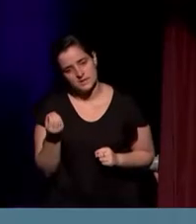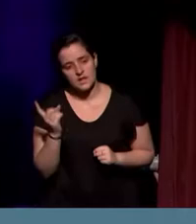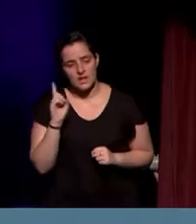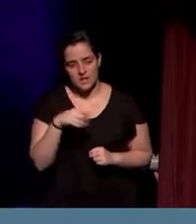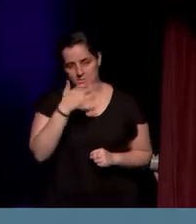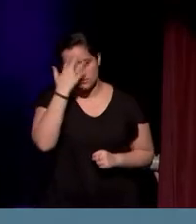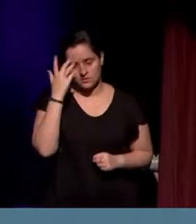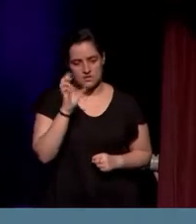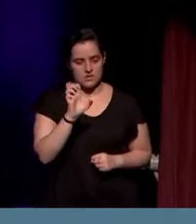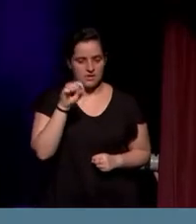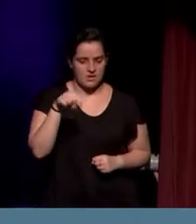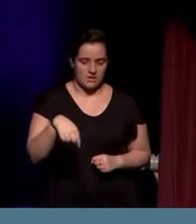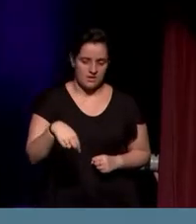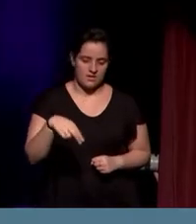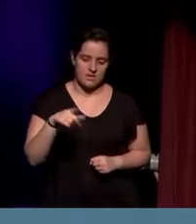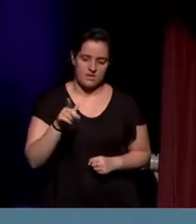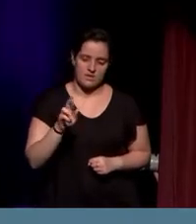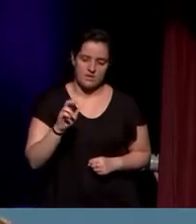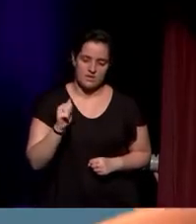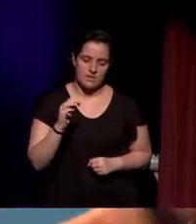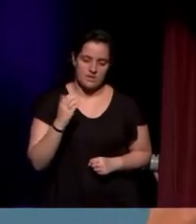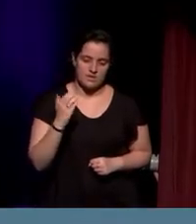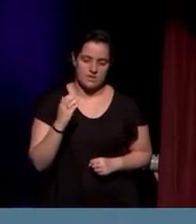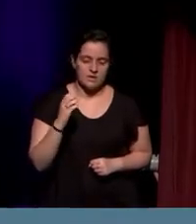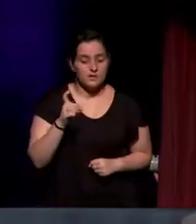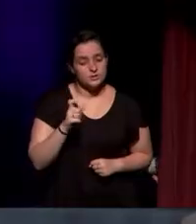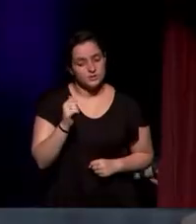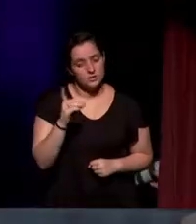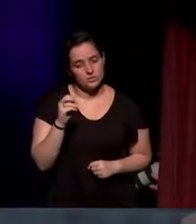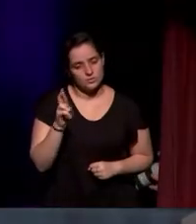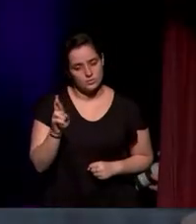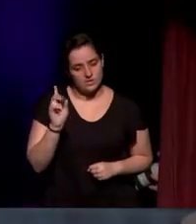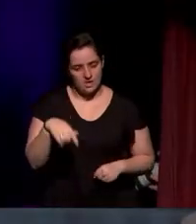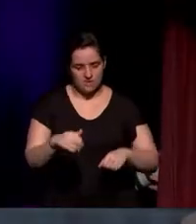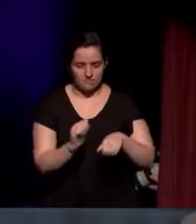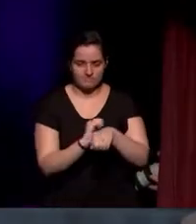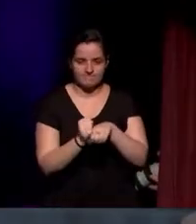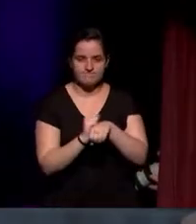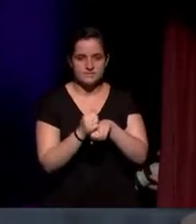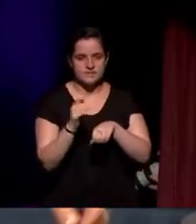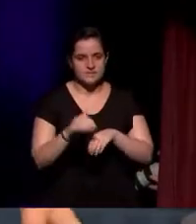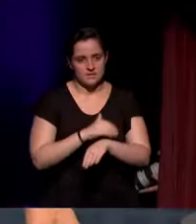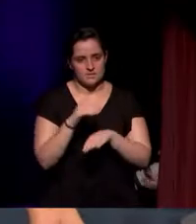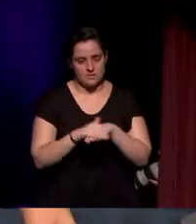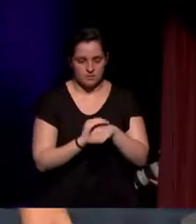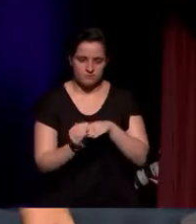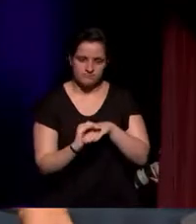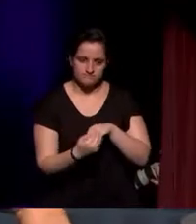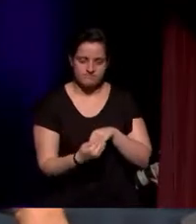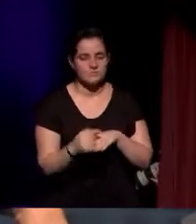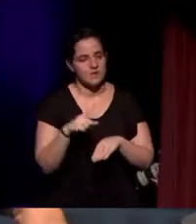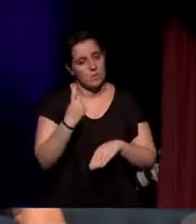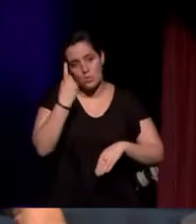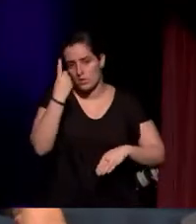polish, polisher, shoe polisher, was the only one that could exist.